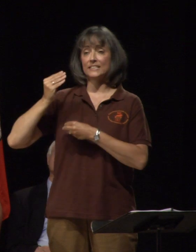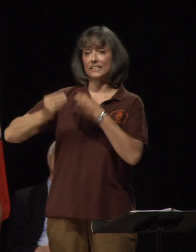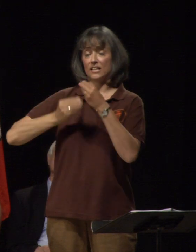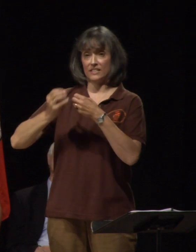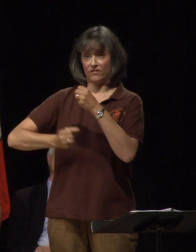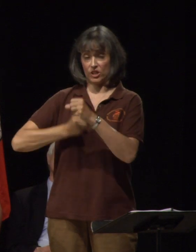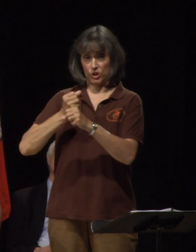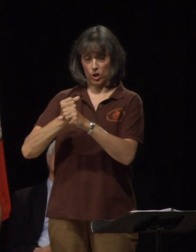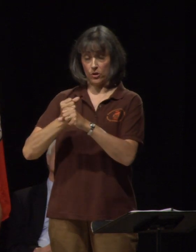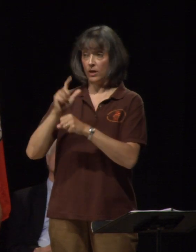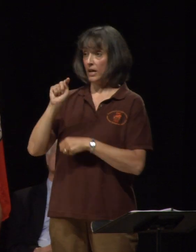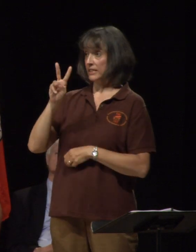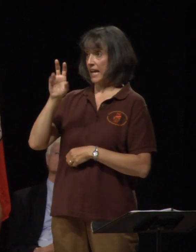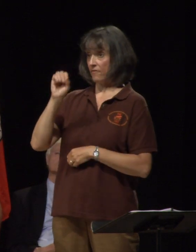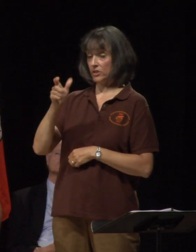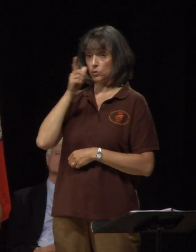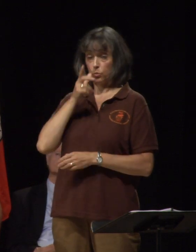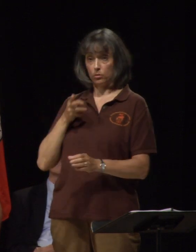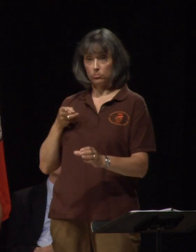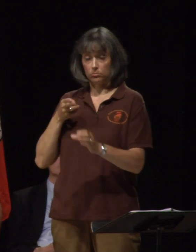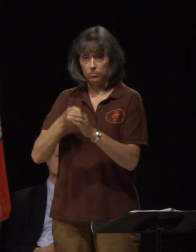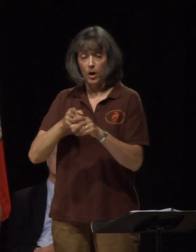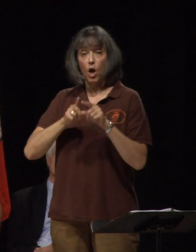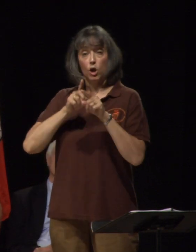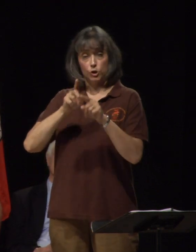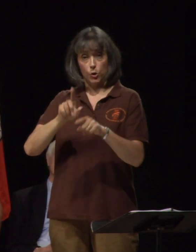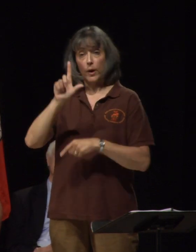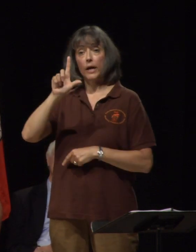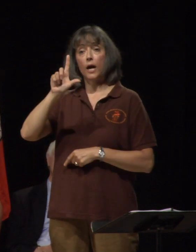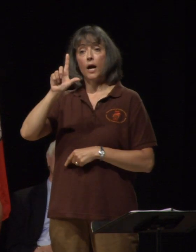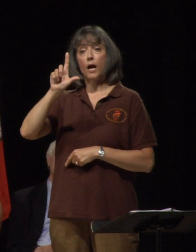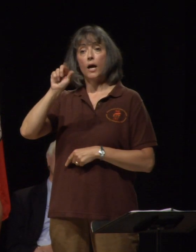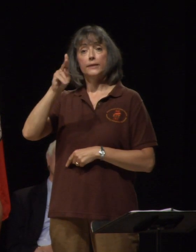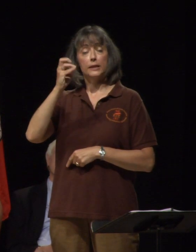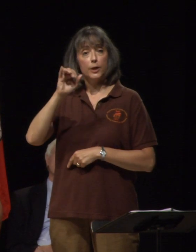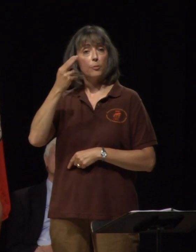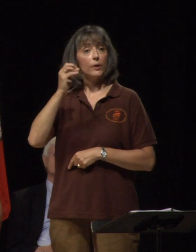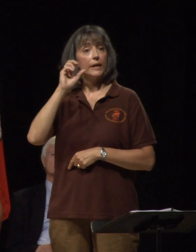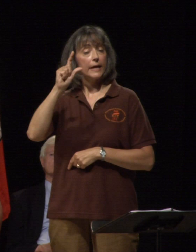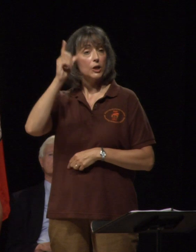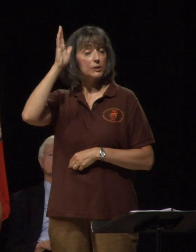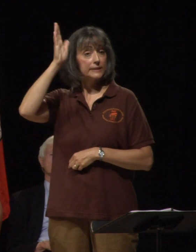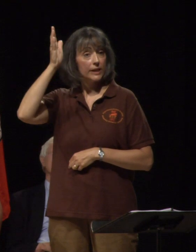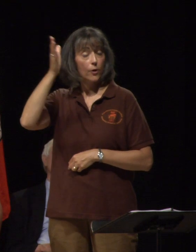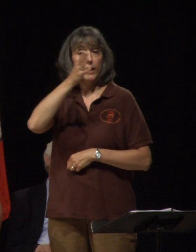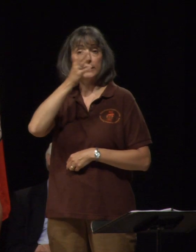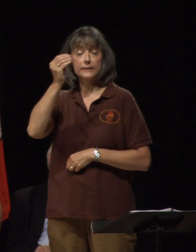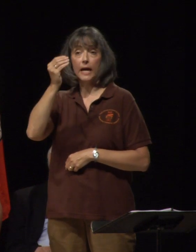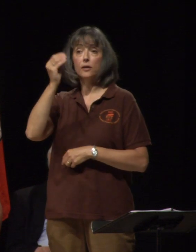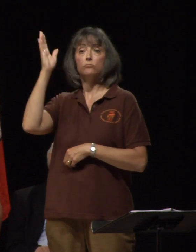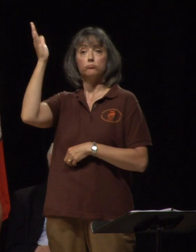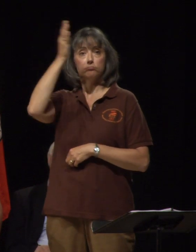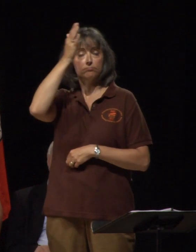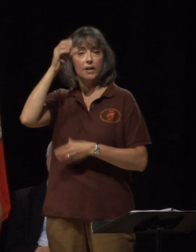AND DELIVERING A KEYNOTE ADDRESS TO THE ROCHESTER AND RIT COMMUNITIES, TAVIS WILL MODERATE A PANEL DISCUSSION IN THE CITY